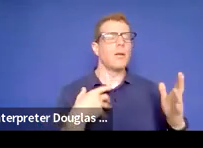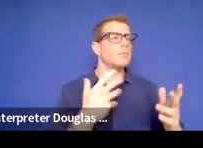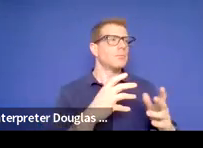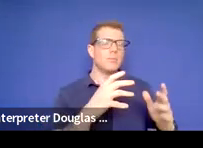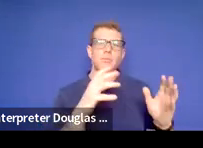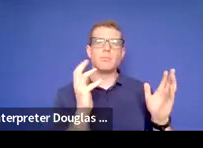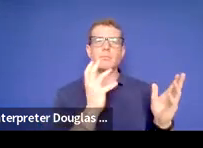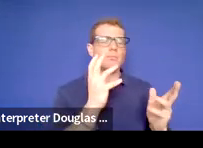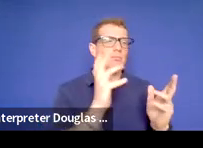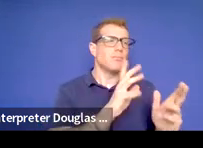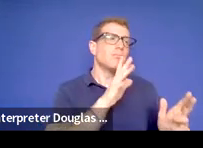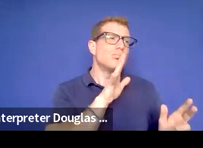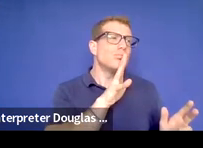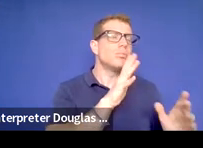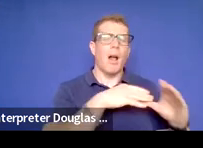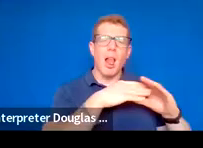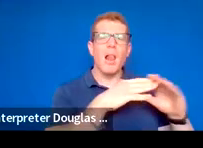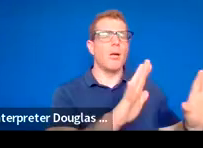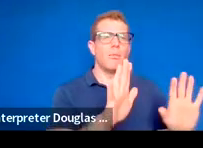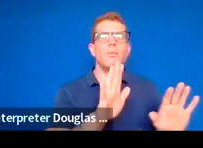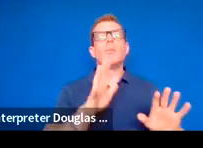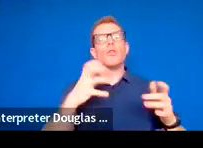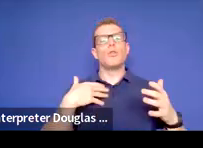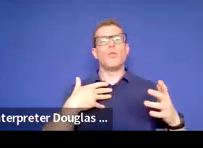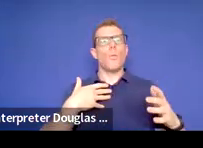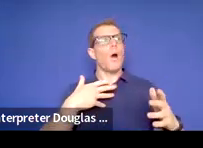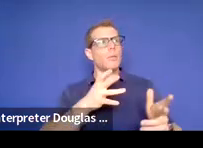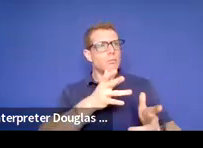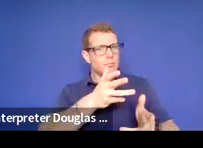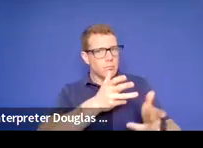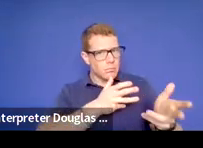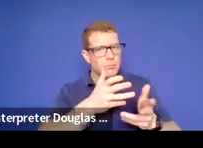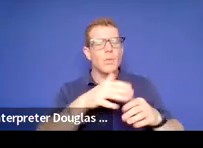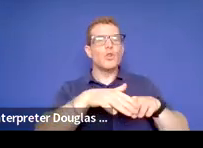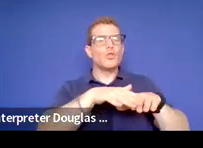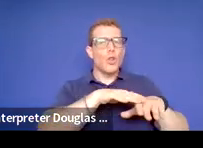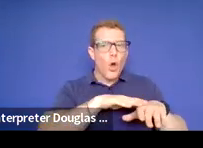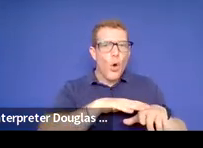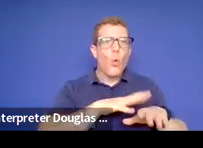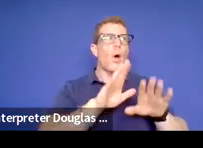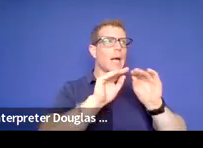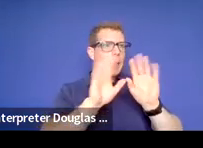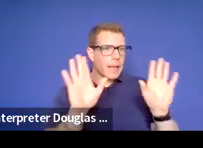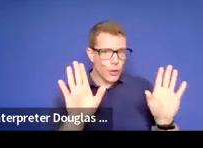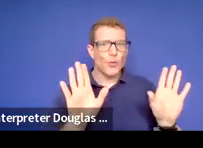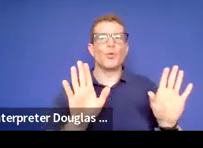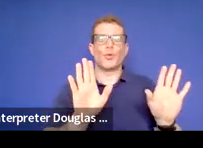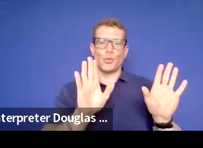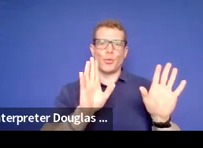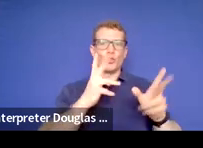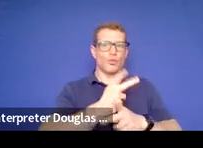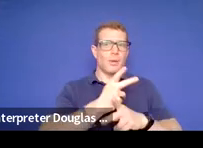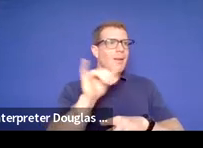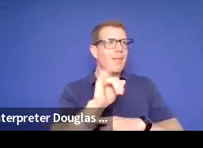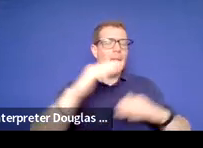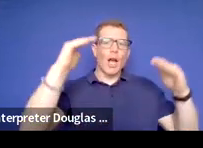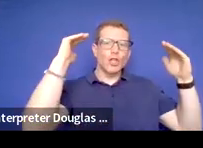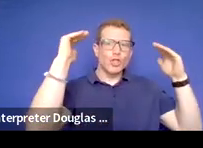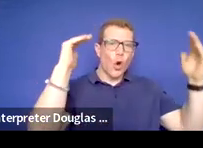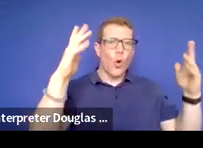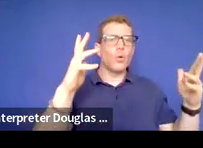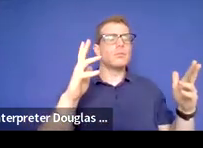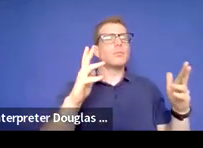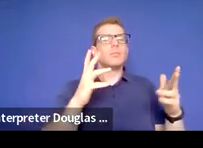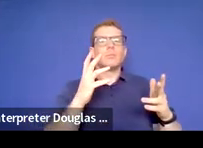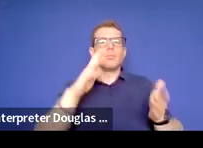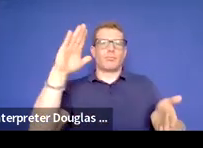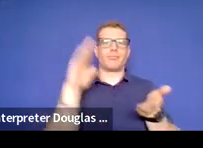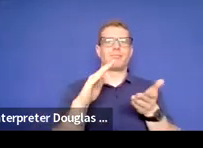Slow down. Talk clearly. Treat them as an adult. Okay, try not to argue because they're not always gonna make sense right.